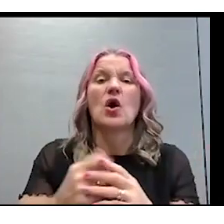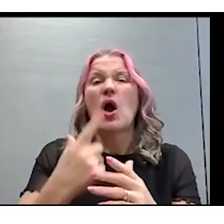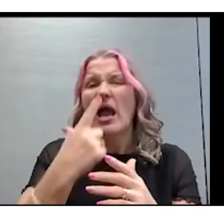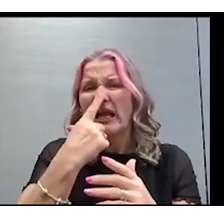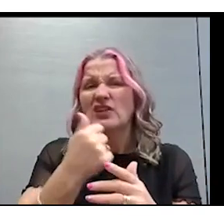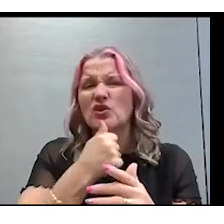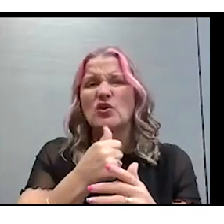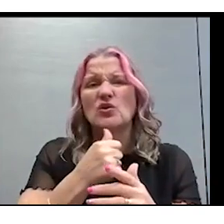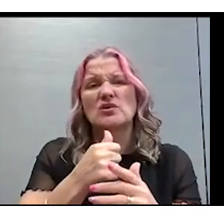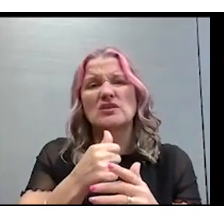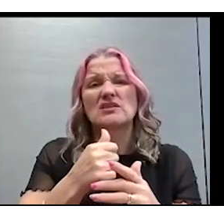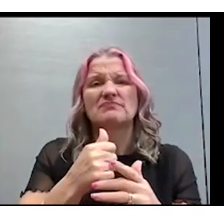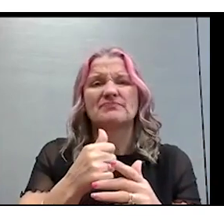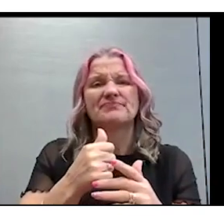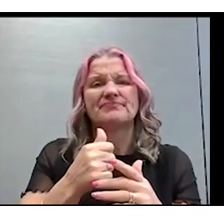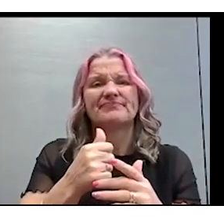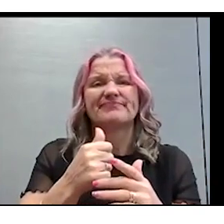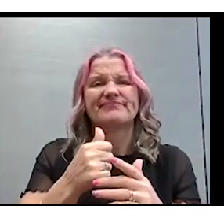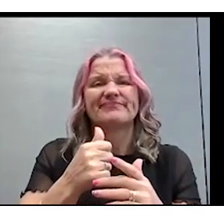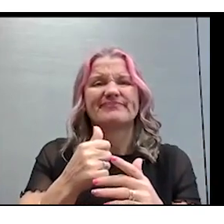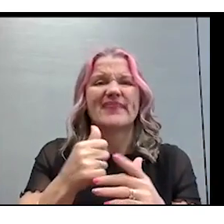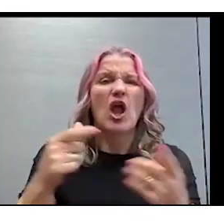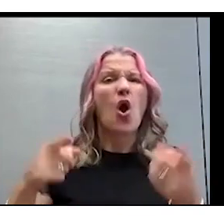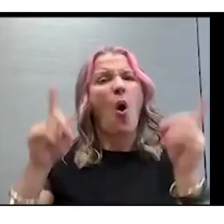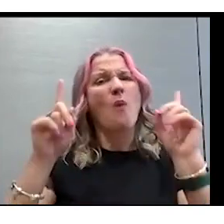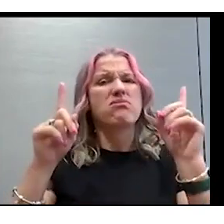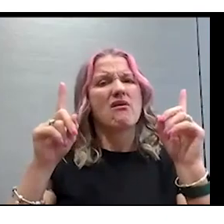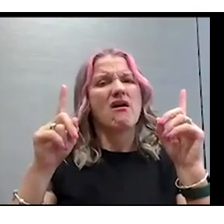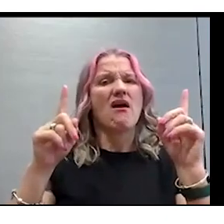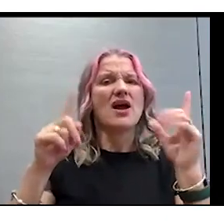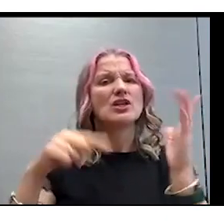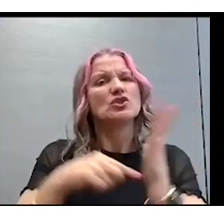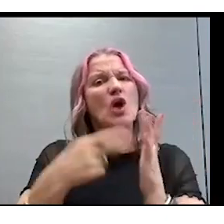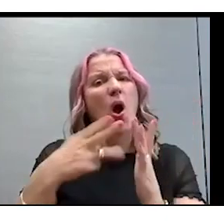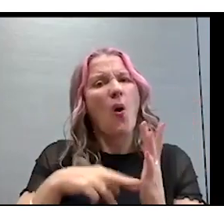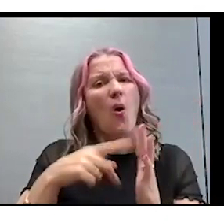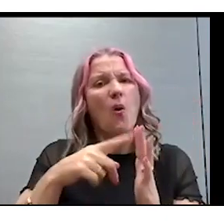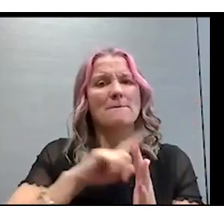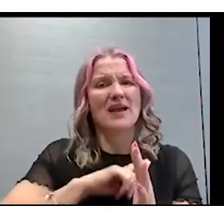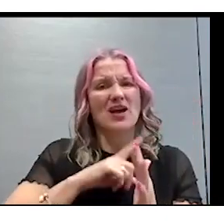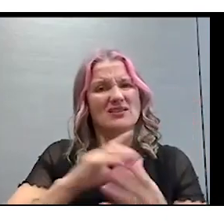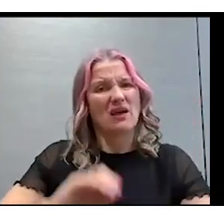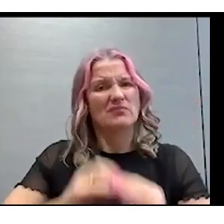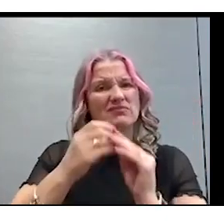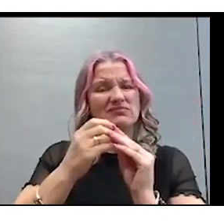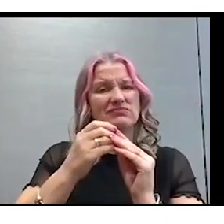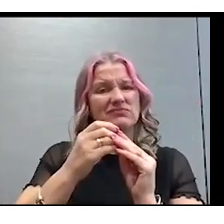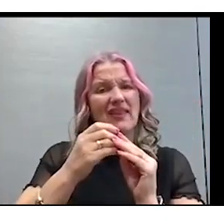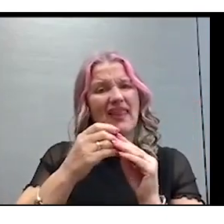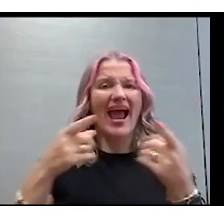tone because I'm writing a corporate blog. So for both from the technology maker, producer,